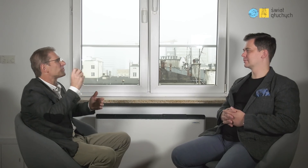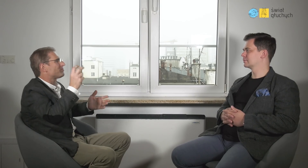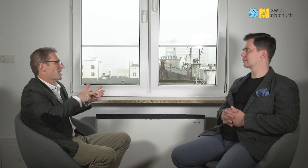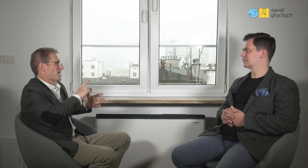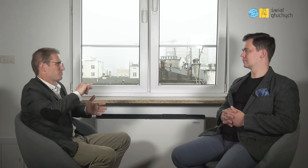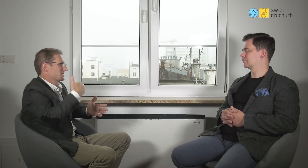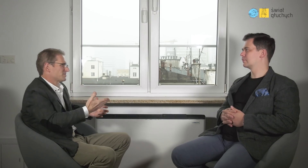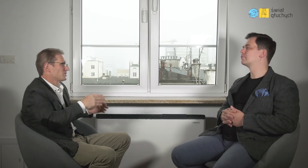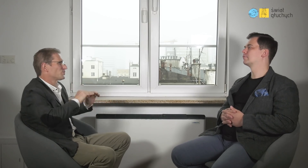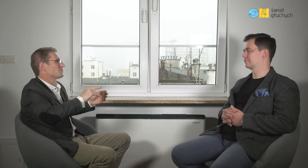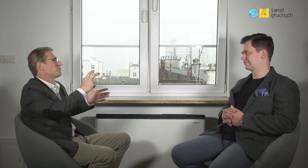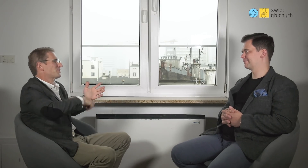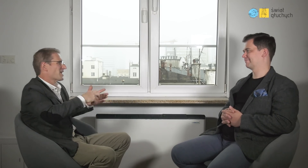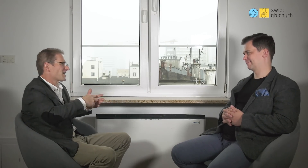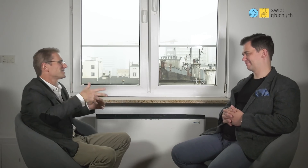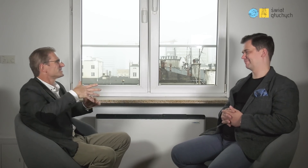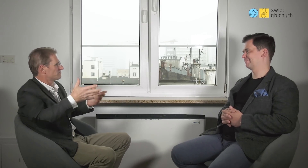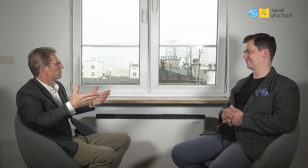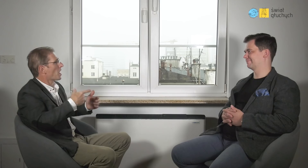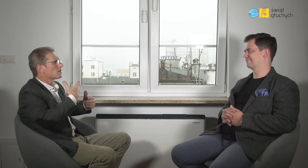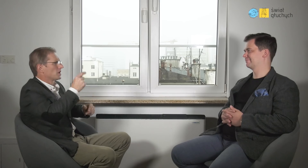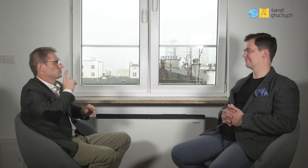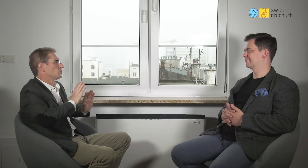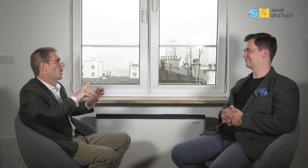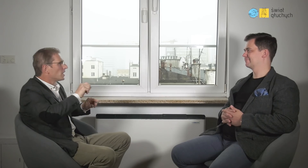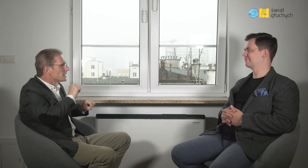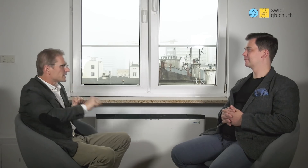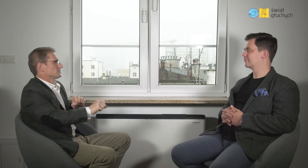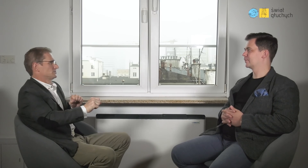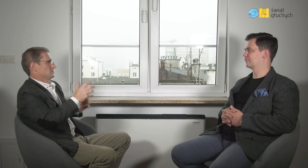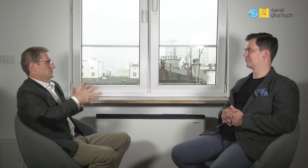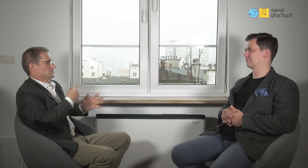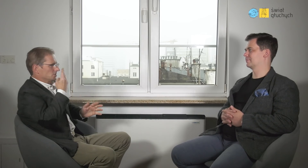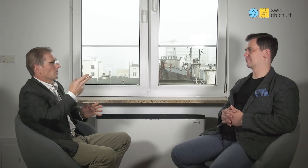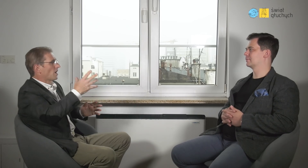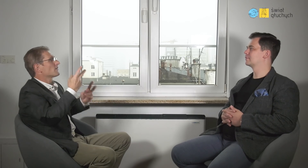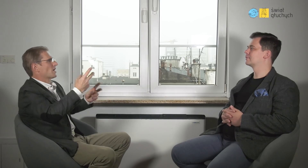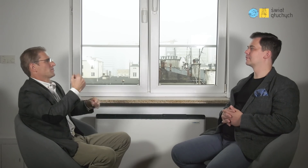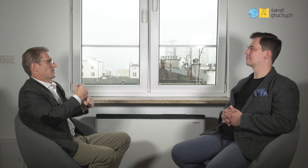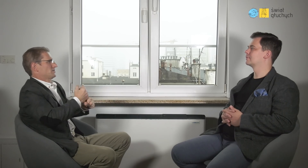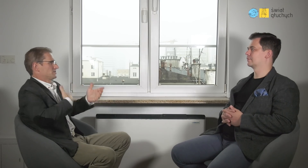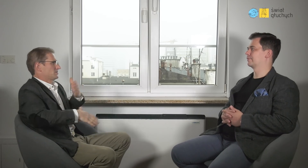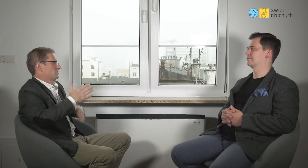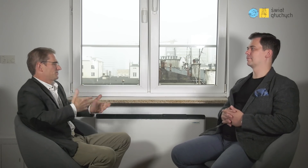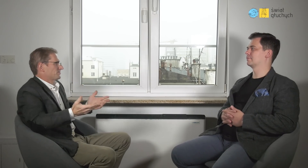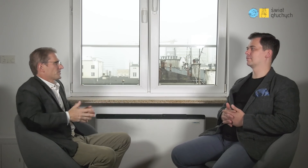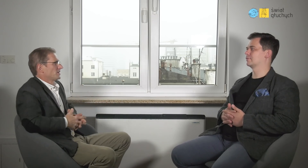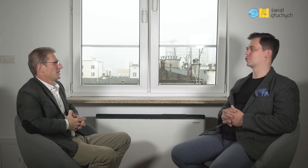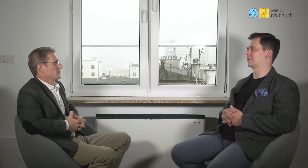The most important thing is that they are, they translate and are satisfied with their work.